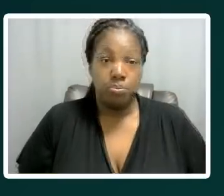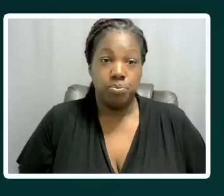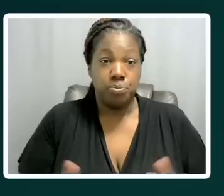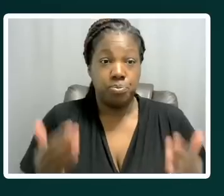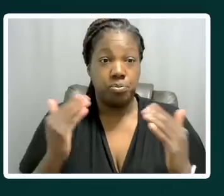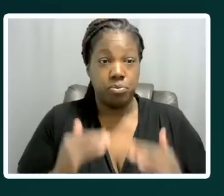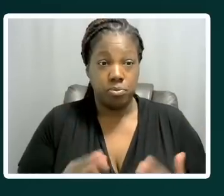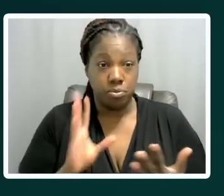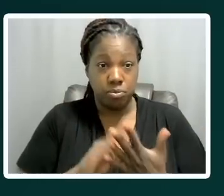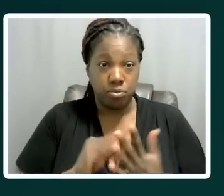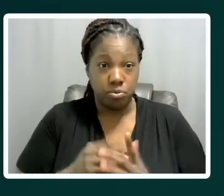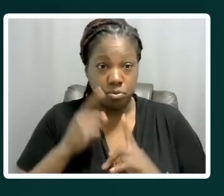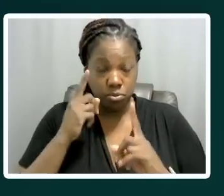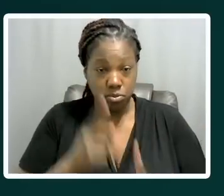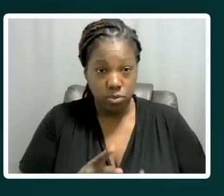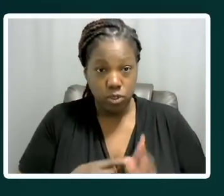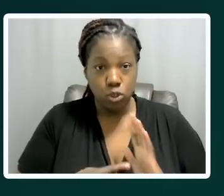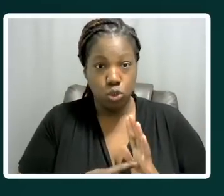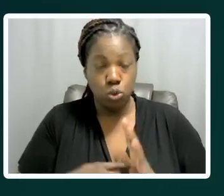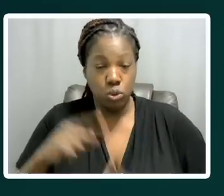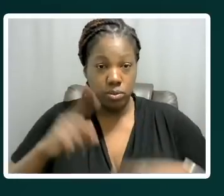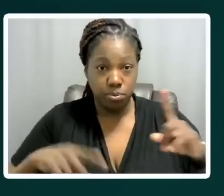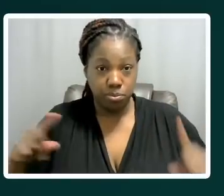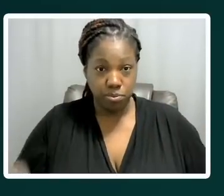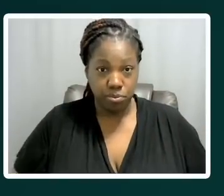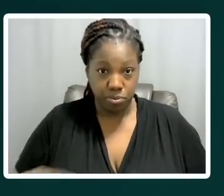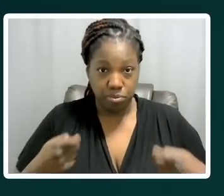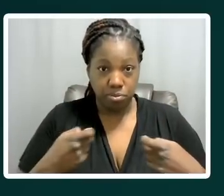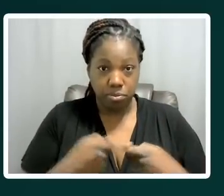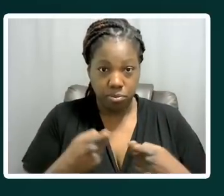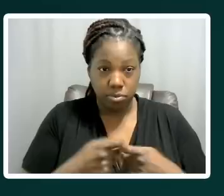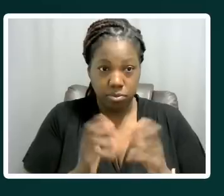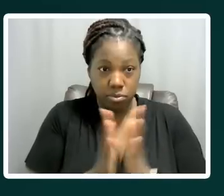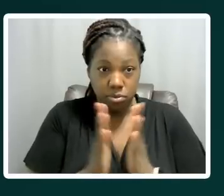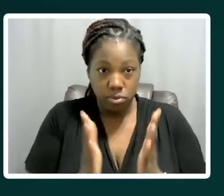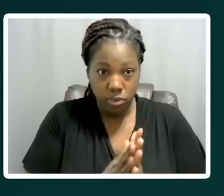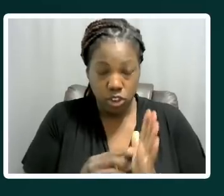diversity. The e-book and the video series highlight ethnic diversity, geographic diversity,